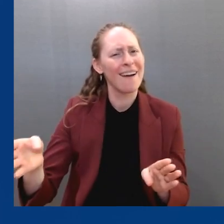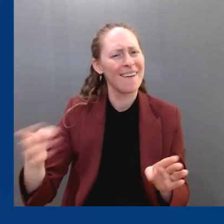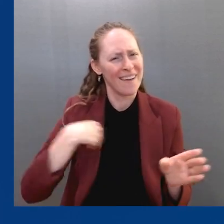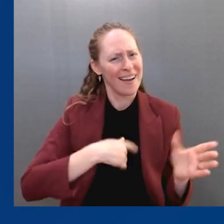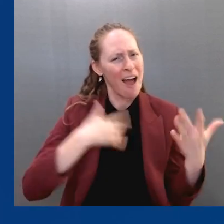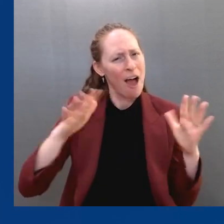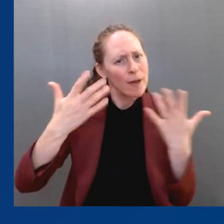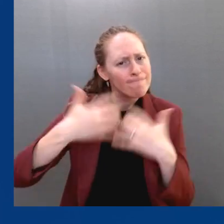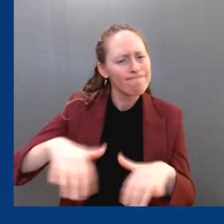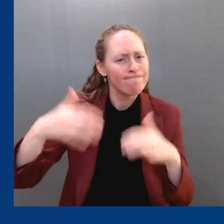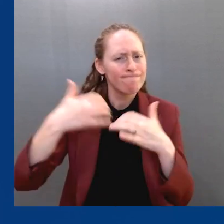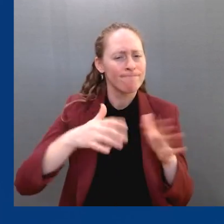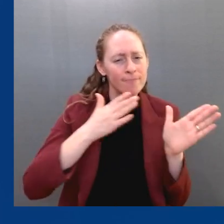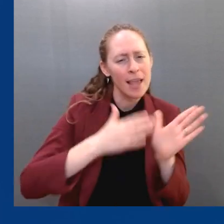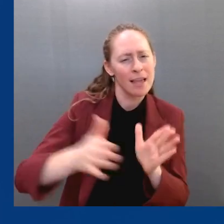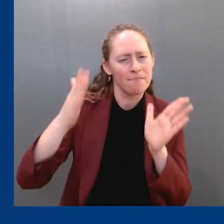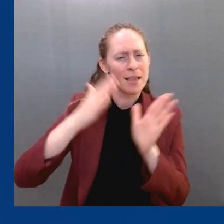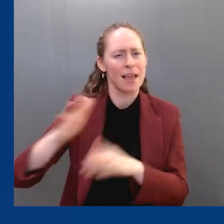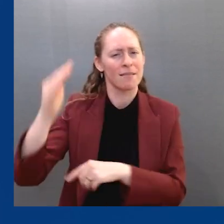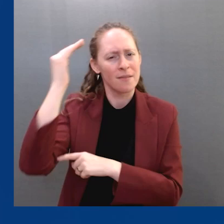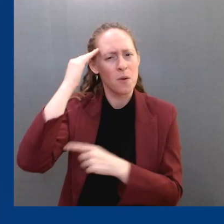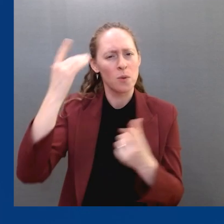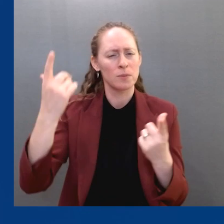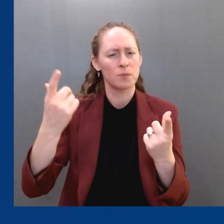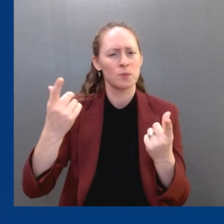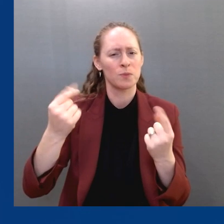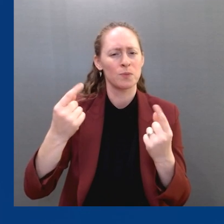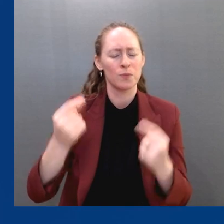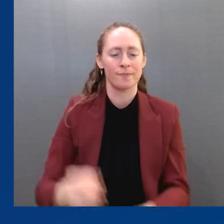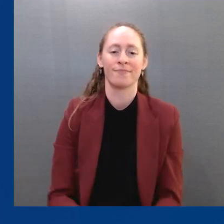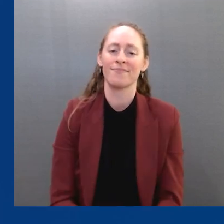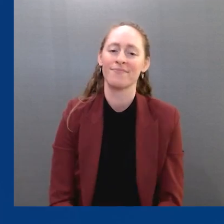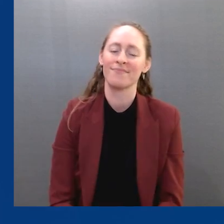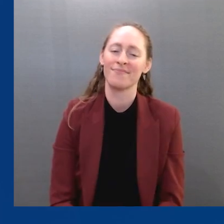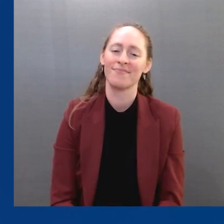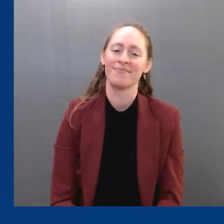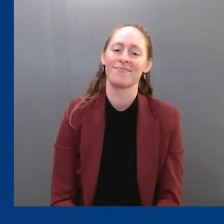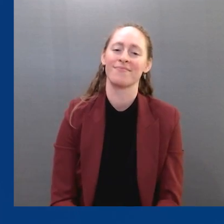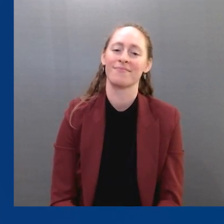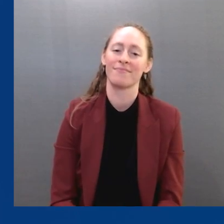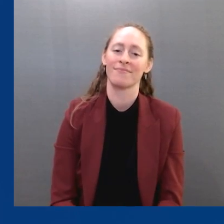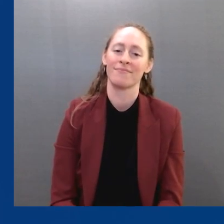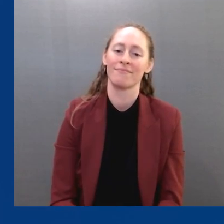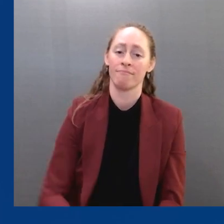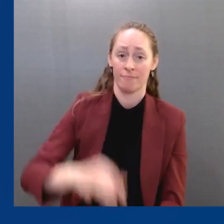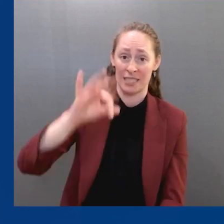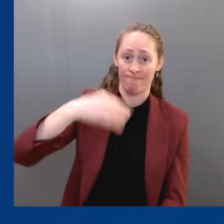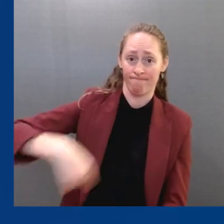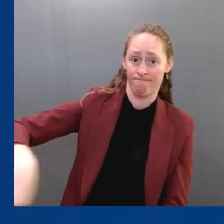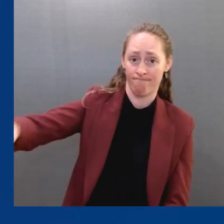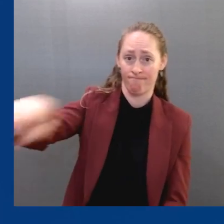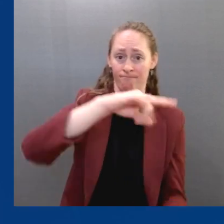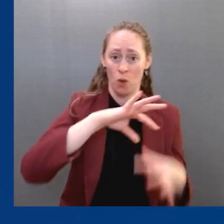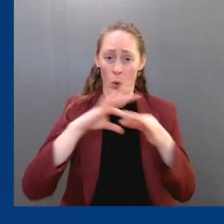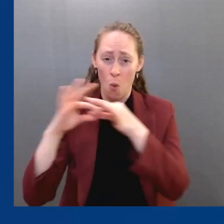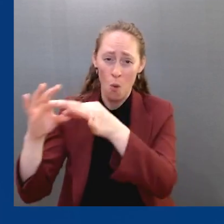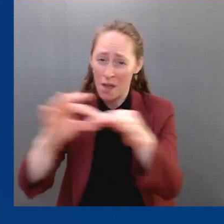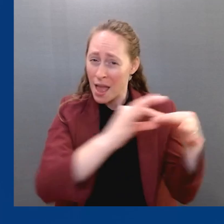and it is really important that if we do the things that we know that we have learned over the last two years, we can get through whatever Mother Nature